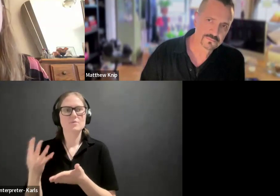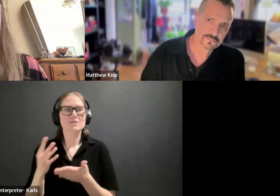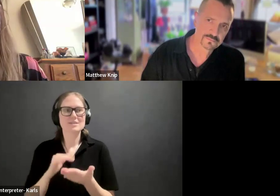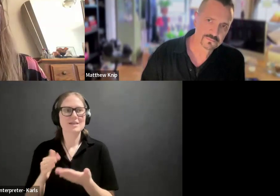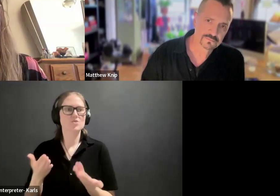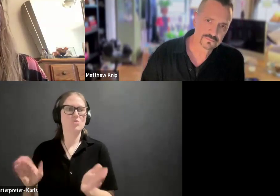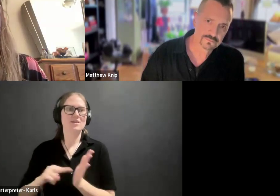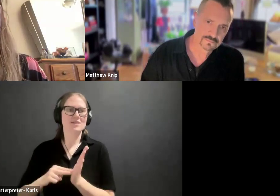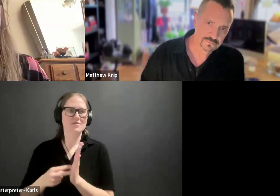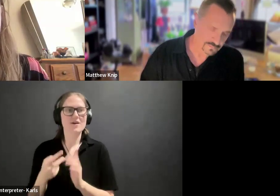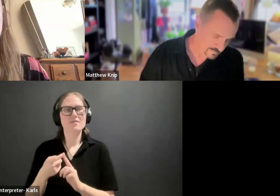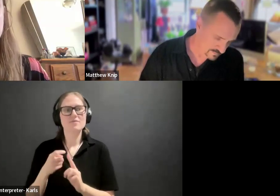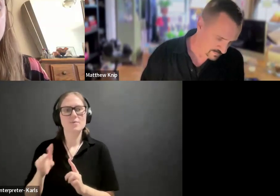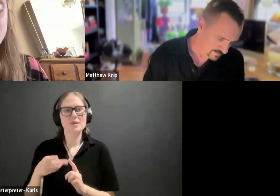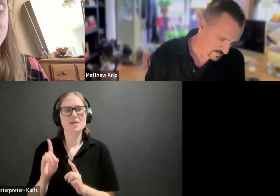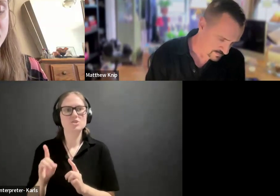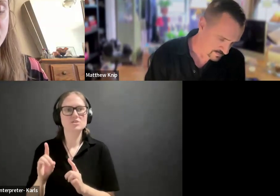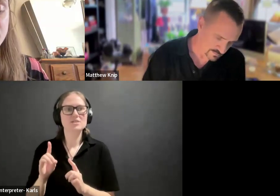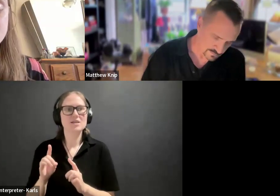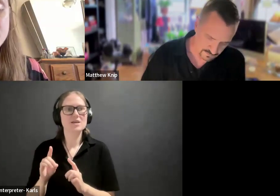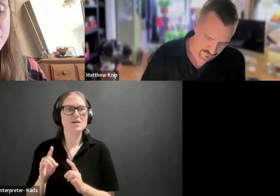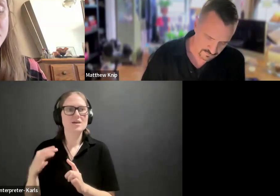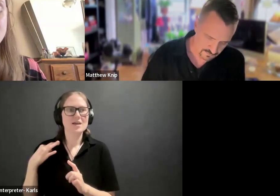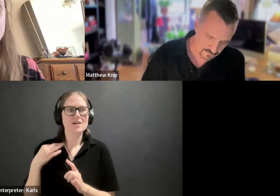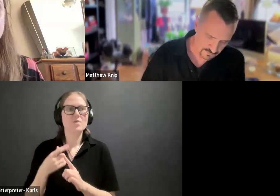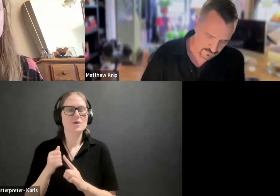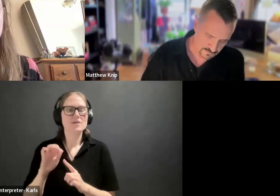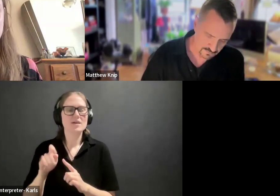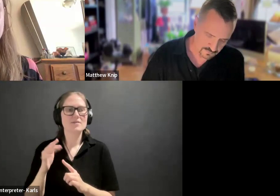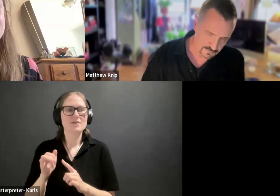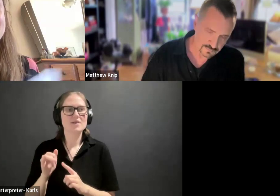by a PhD candidate with ethnicity of University… City University of New York.